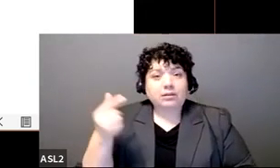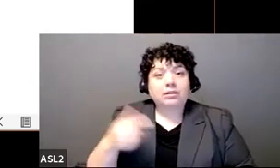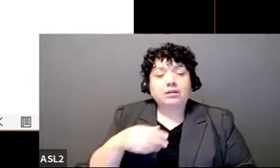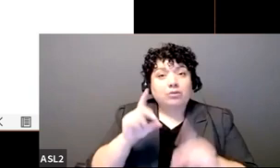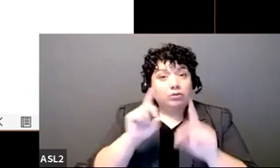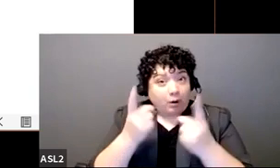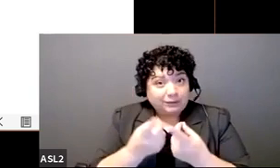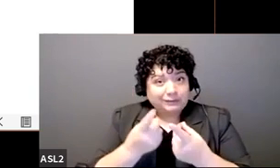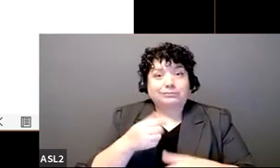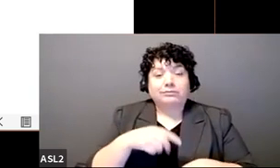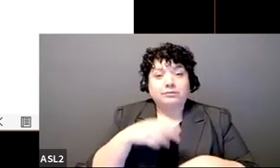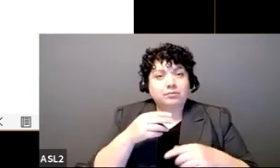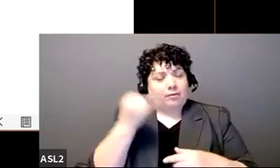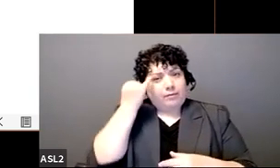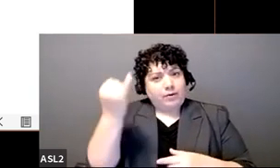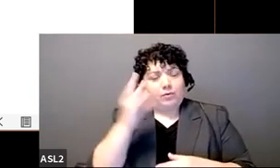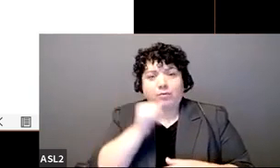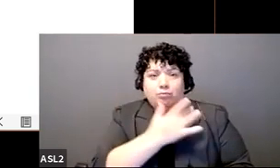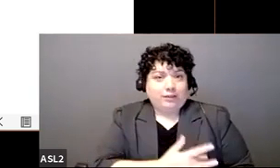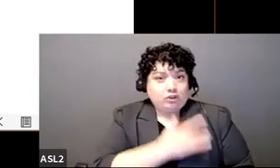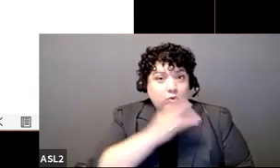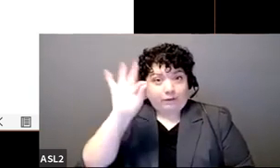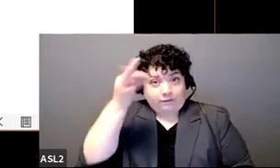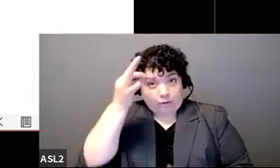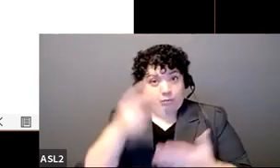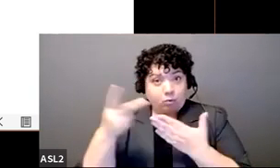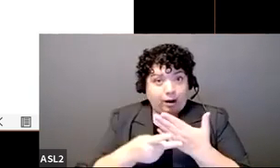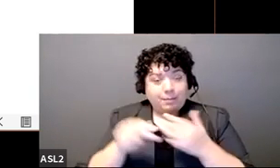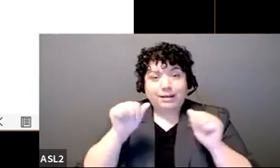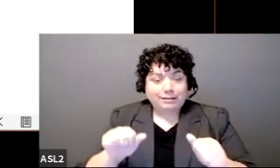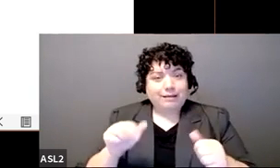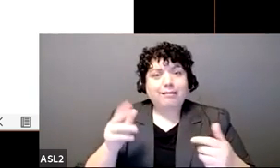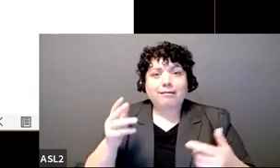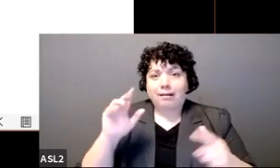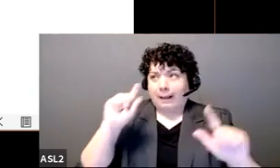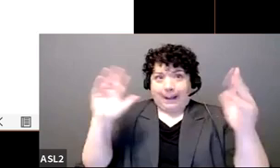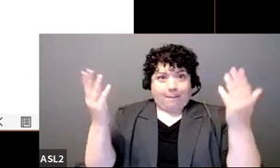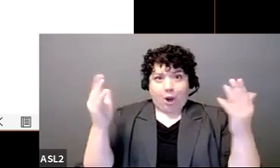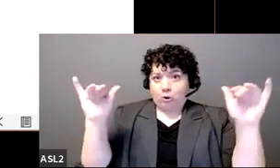making provincial and federal programs more comparable and compatible having one agency in